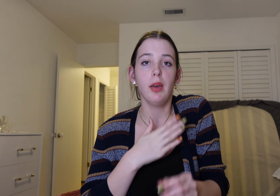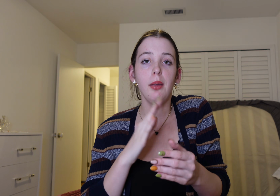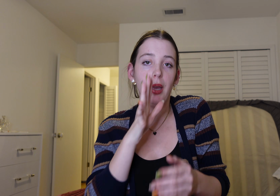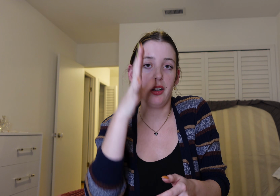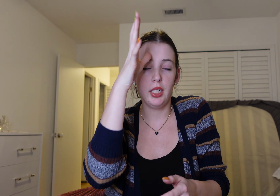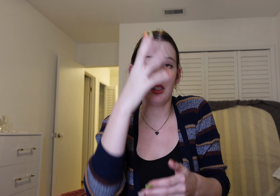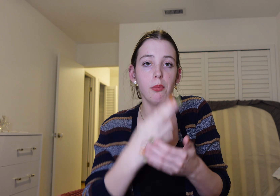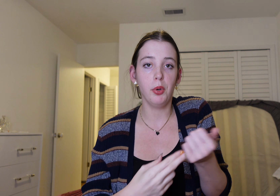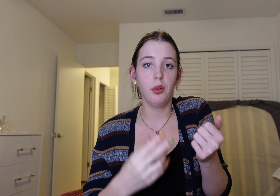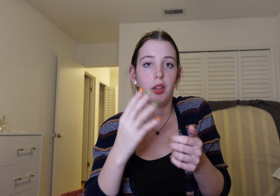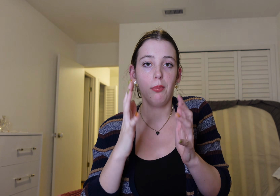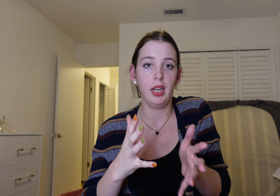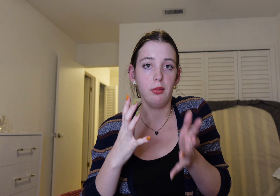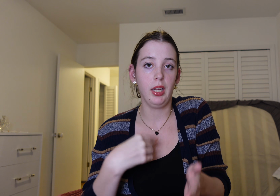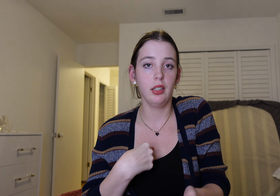my parents both abandoned me